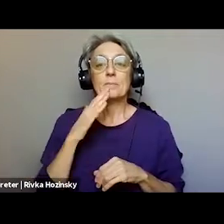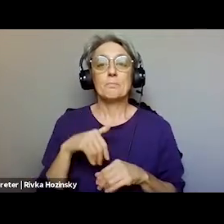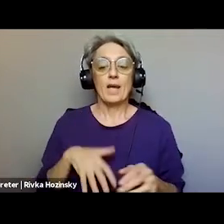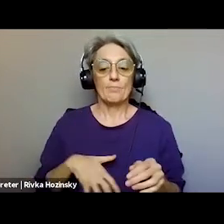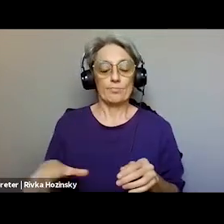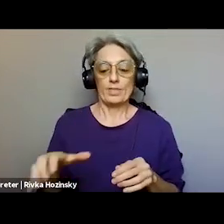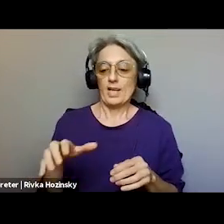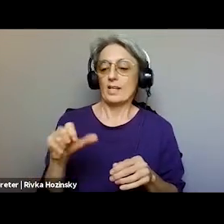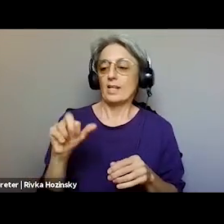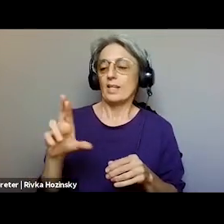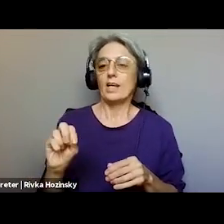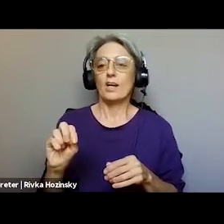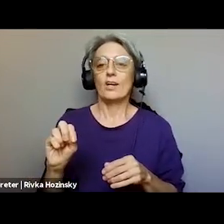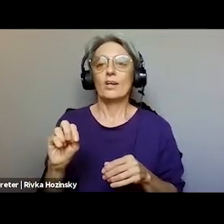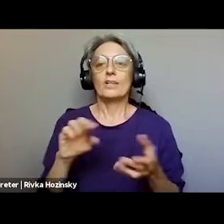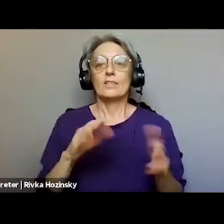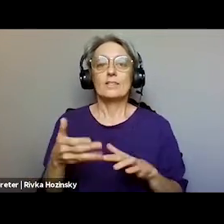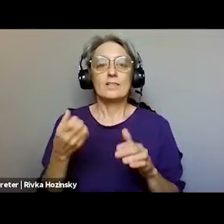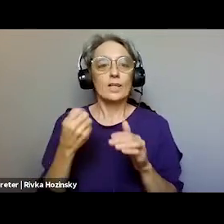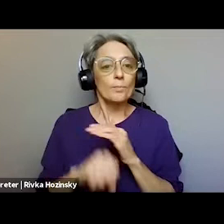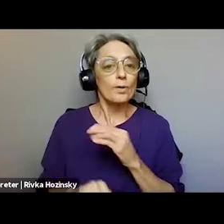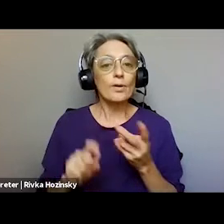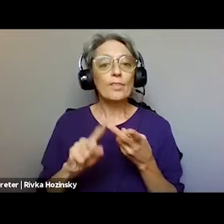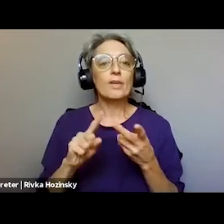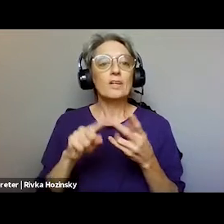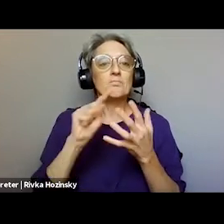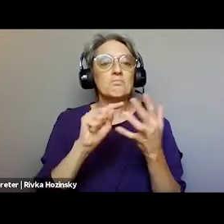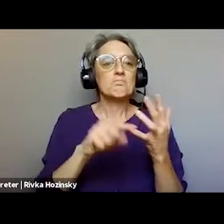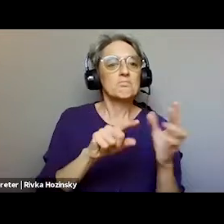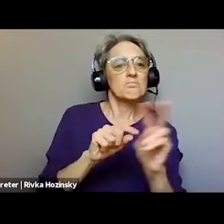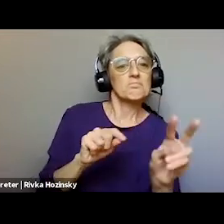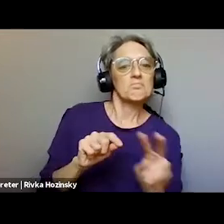pre-term birth, postpartum depression and lack of infant immunization even after adjusting for